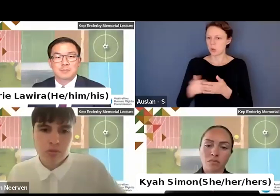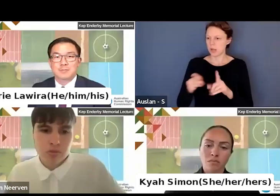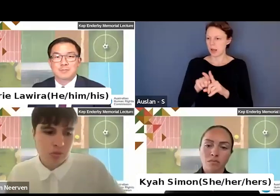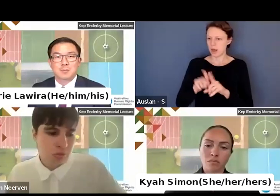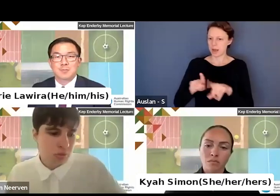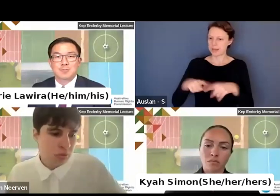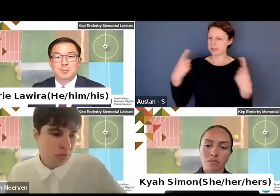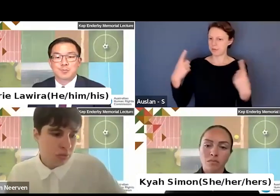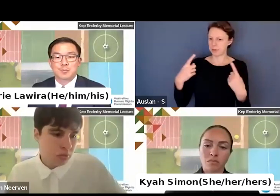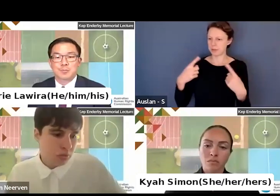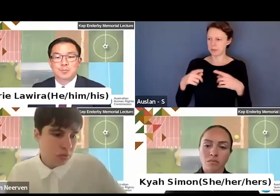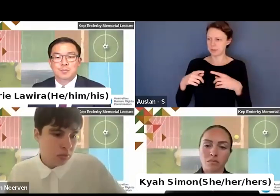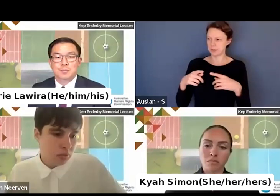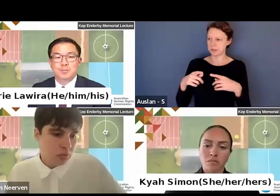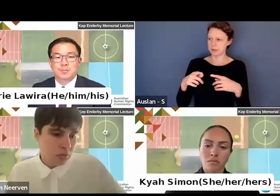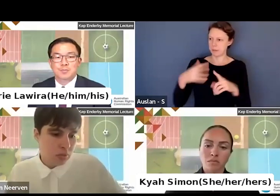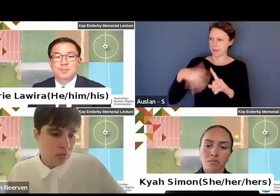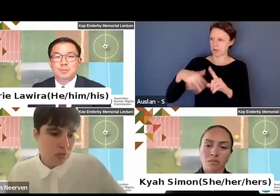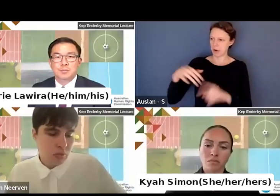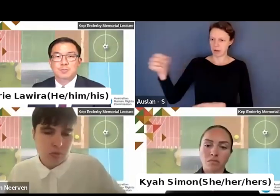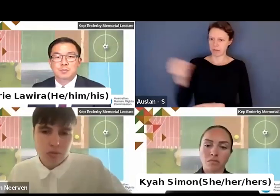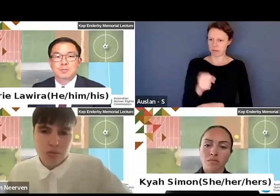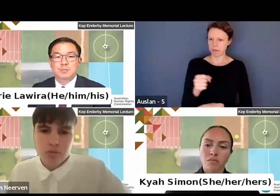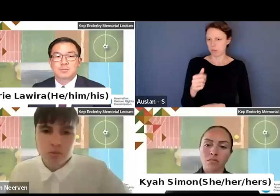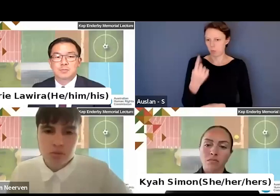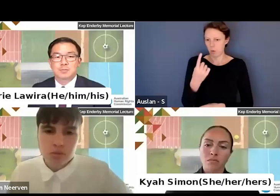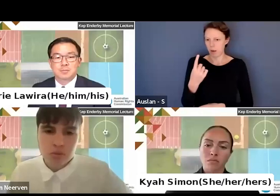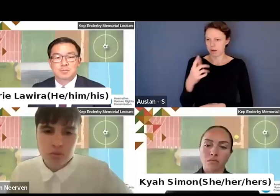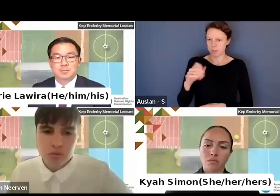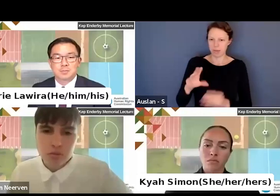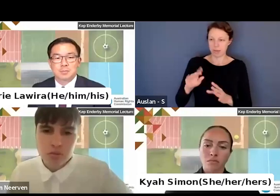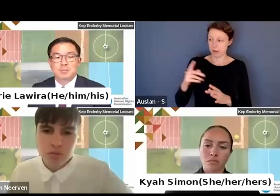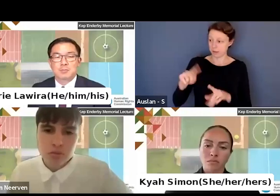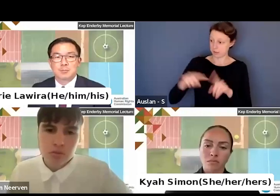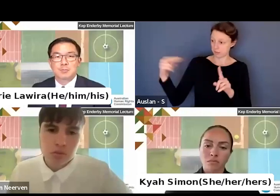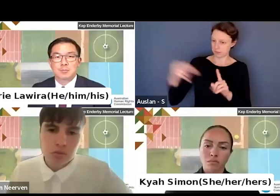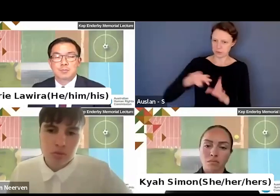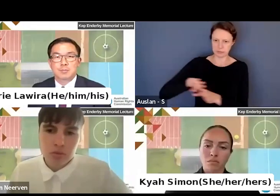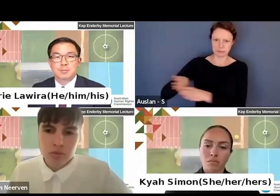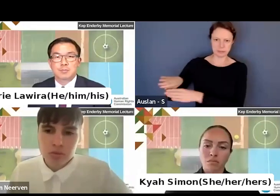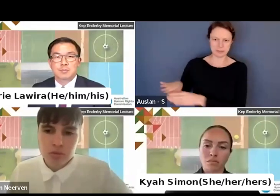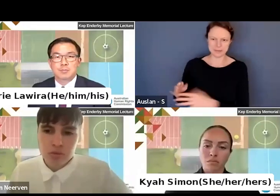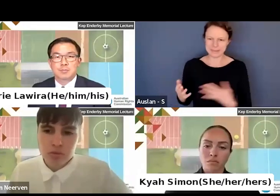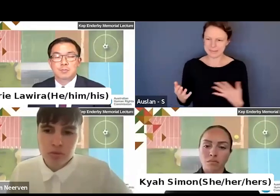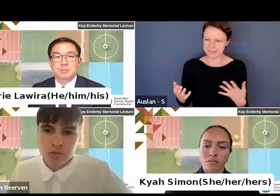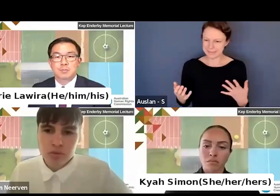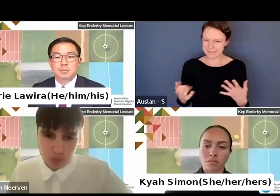but then marginalize that person enough for having a different viewpoint so that they are labeled as a troublemaker or pushed out of the system.